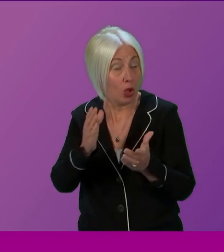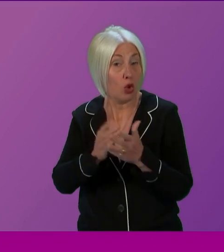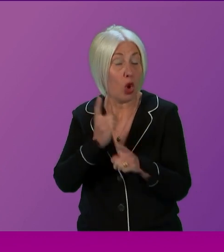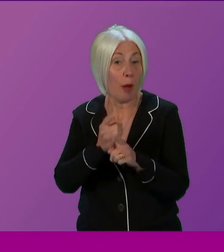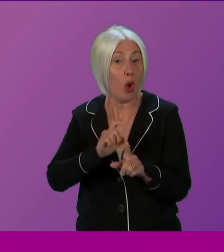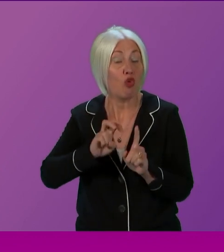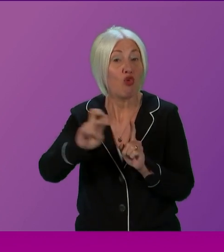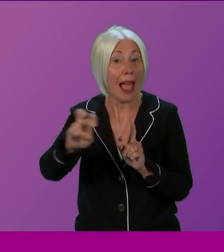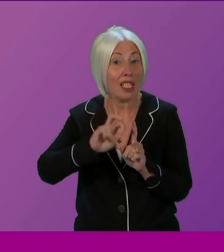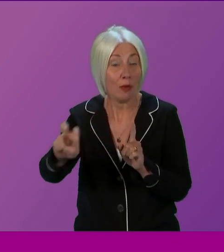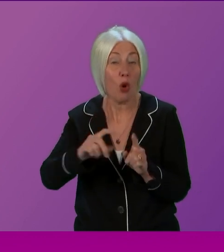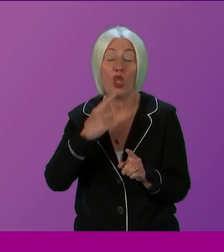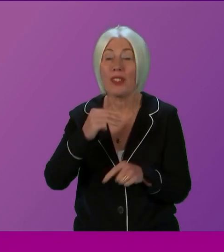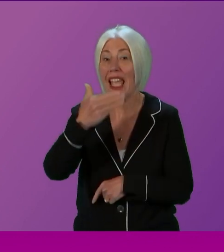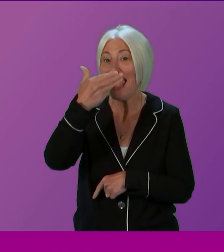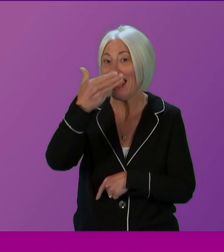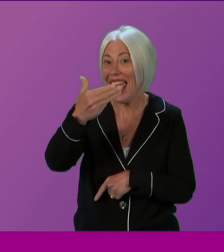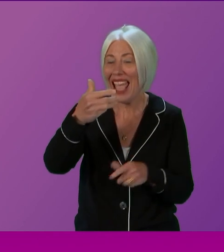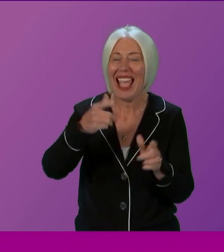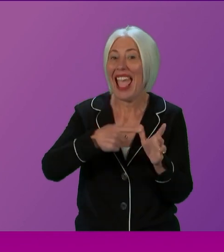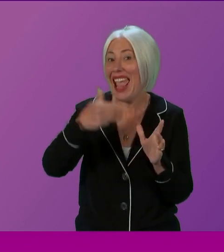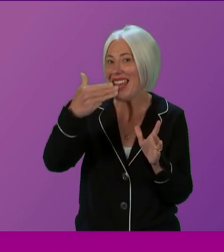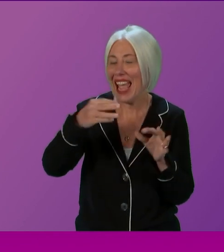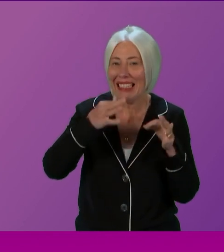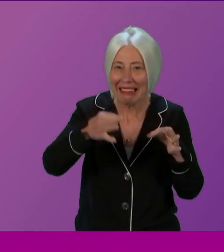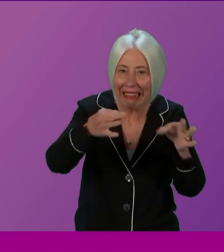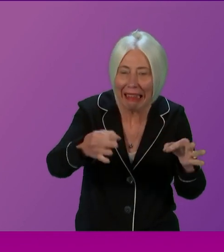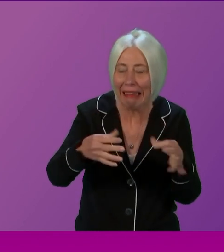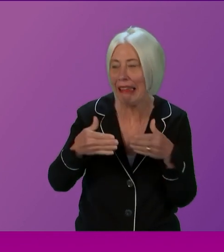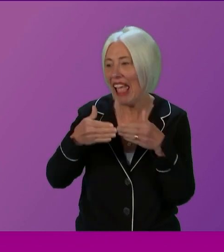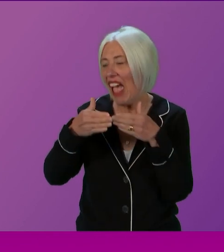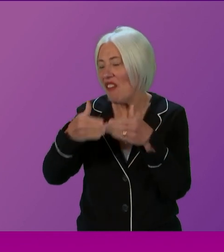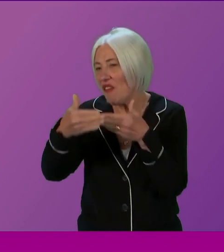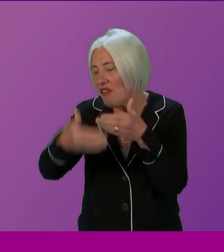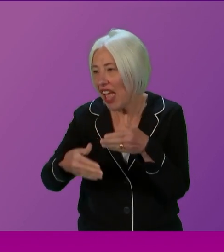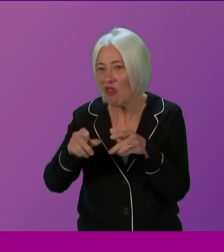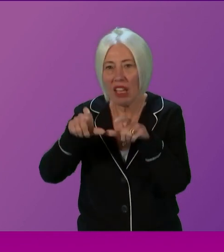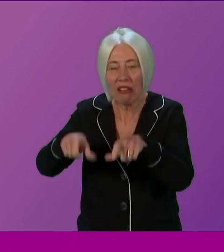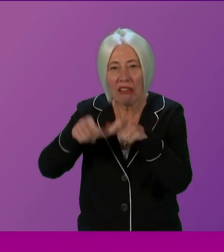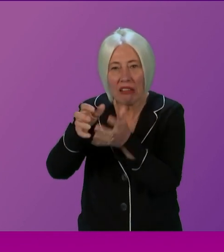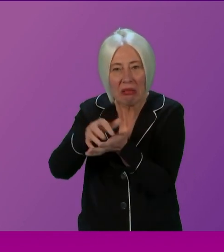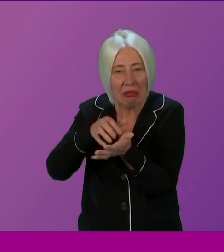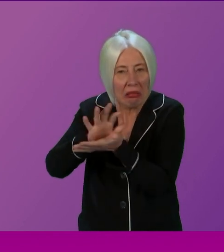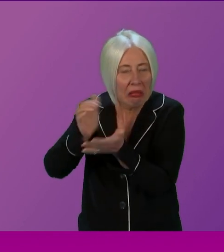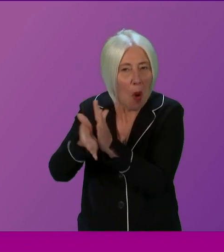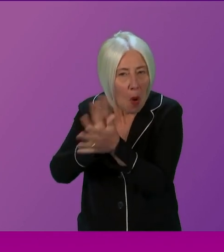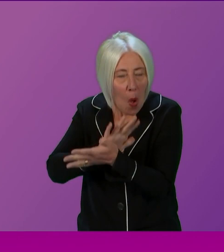it would be about the A9 delayed, the A96 delayed, and ferries rusting in the docks and not serving the island communities that they are there for.